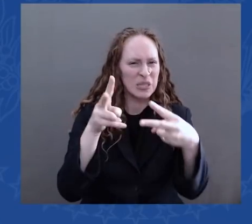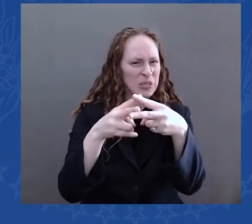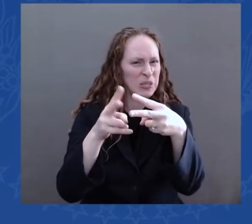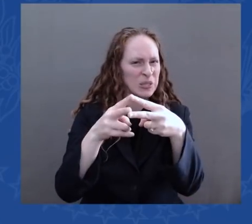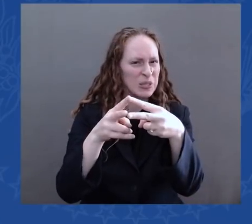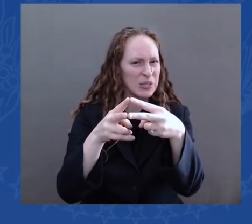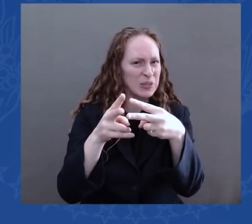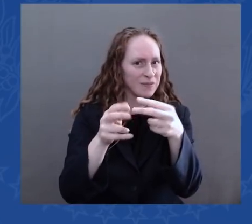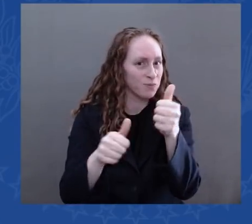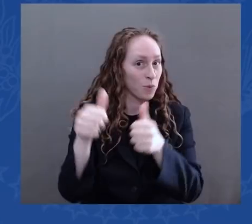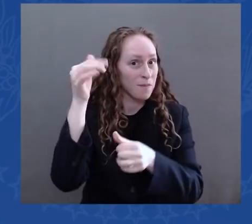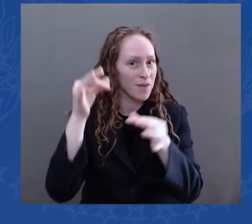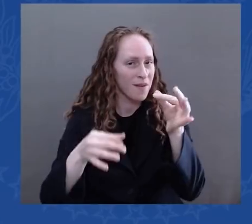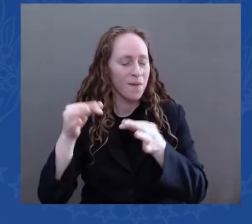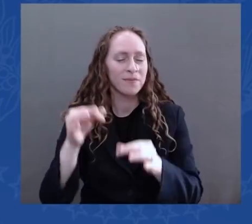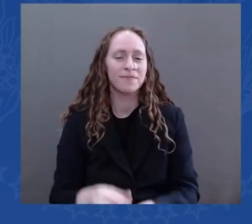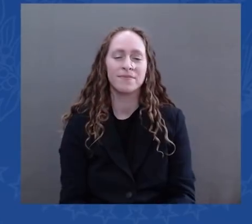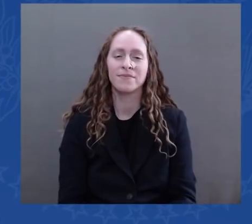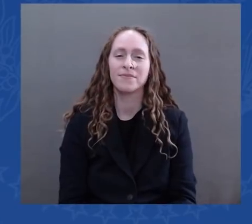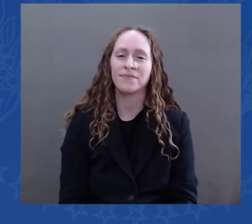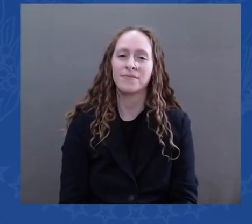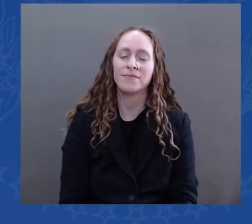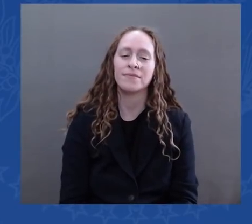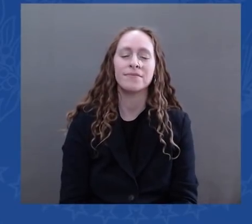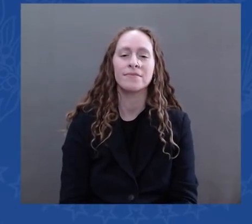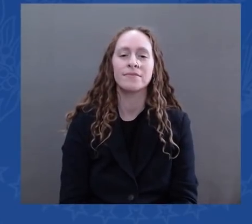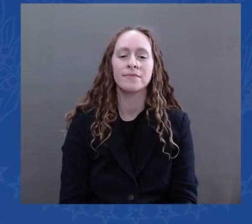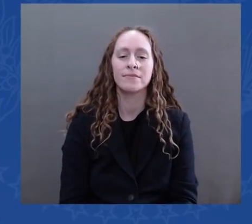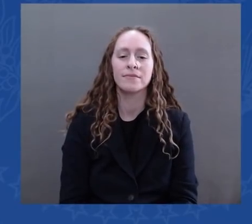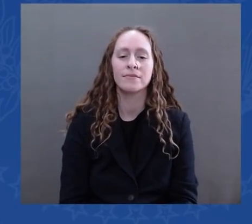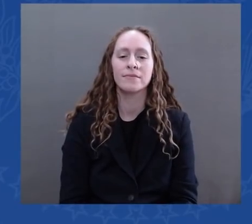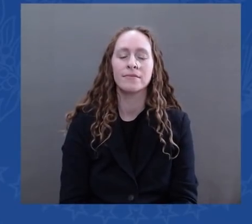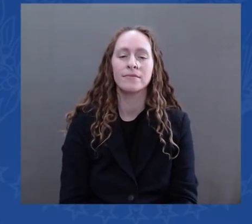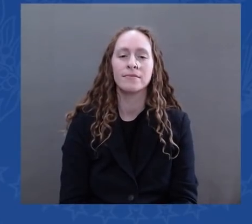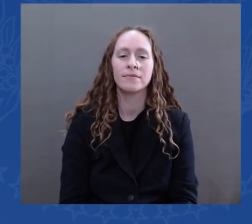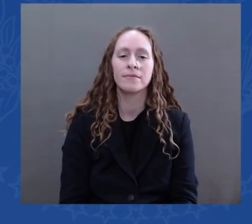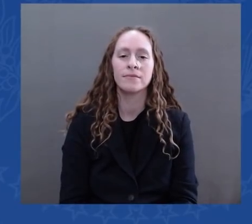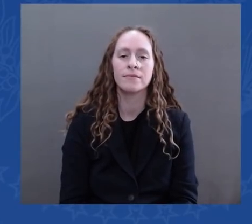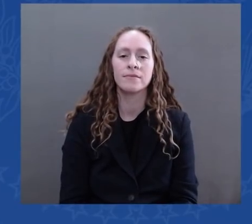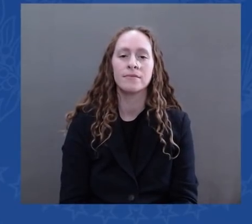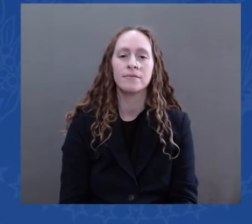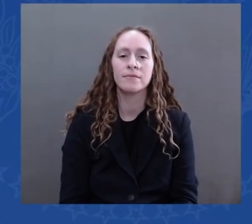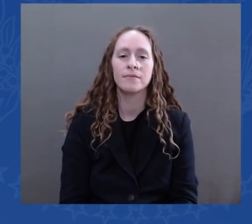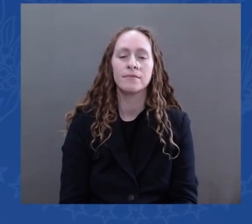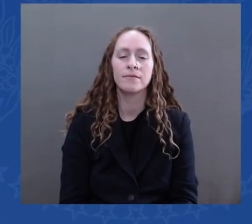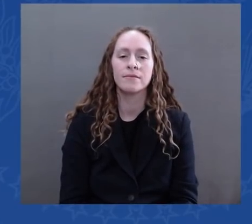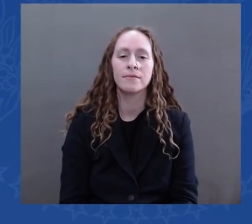about the wife of Justice Thomas and texts that she had with former White House Chief of Staff, Mark Meadows.